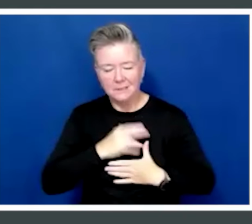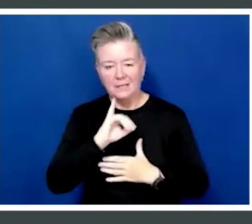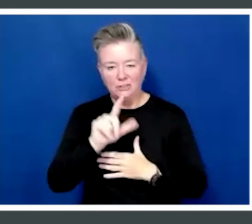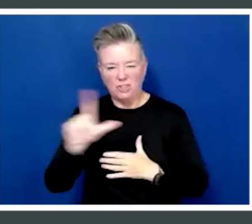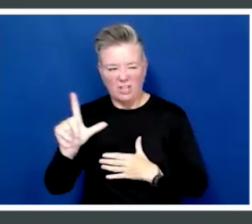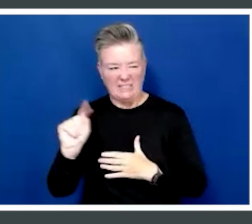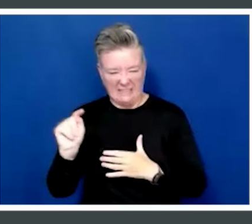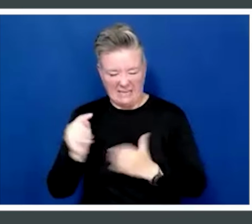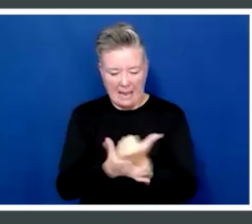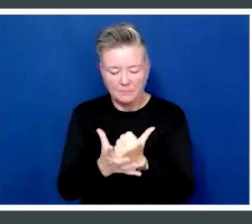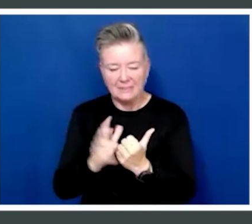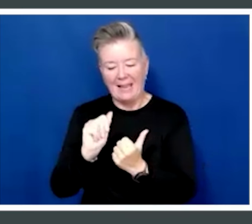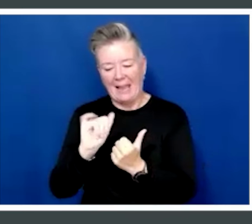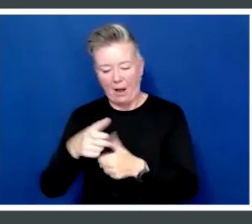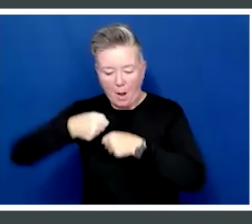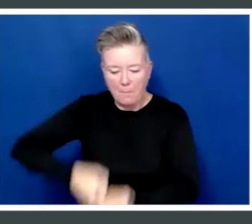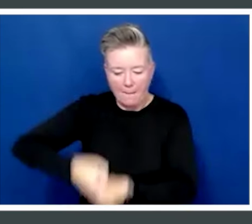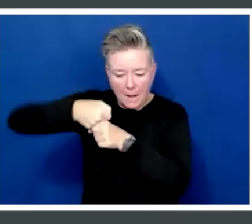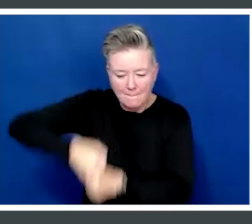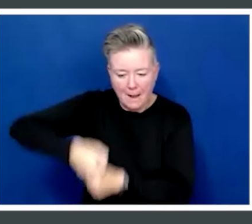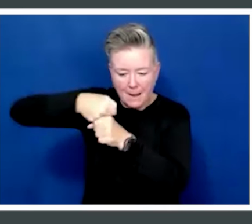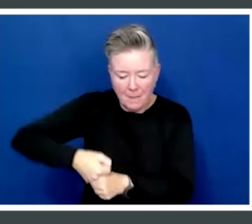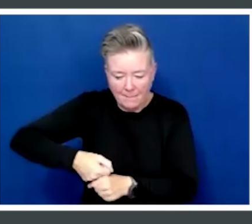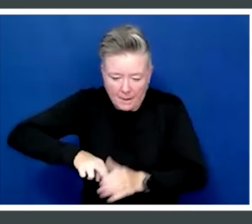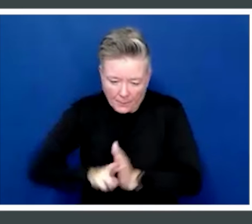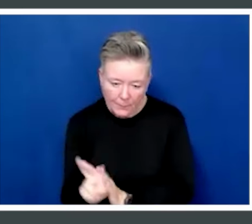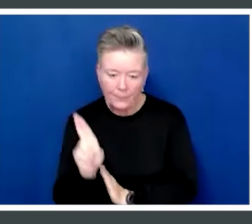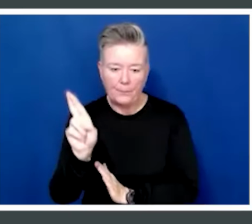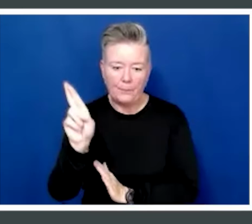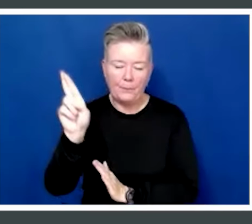bottle rocket he made. After a final pump, the rocket launches above the sports field.